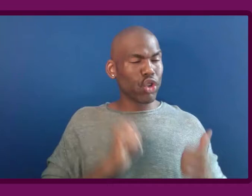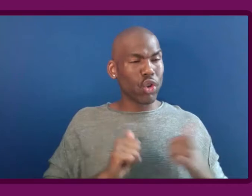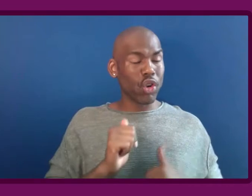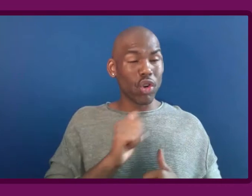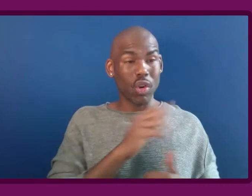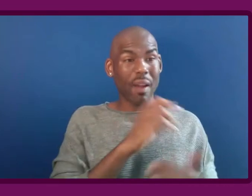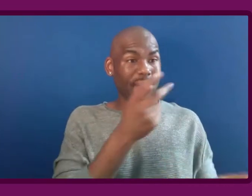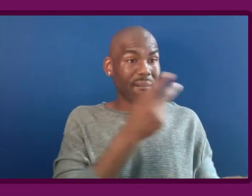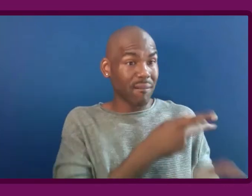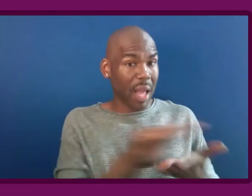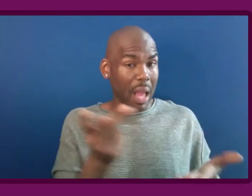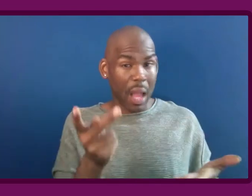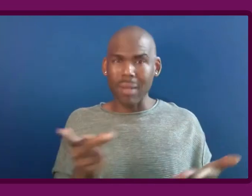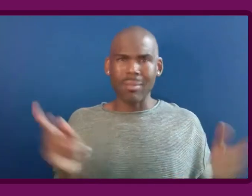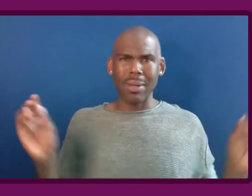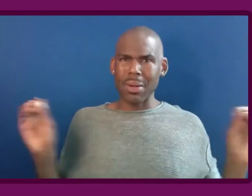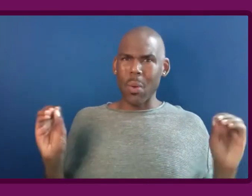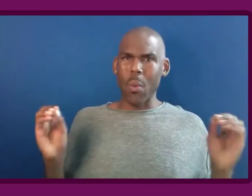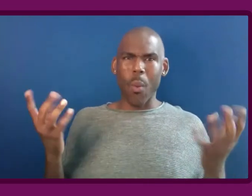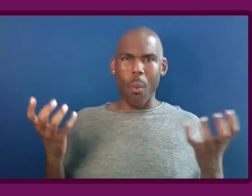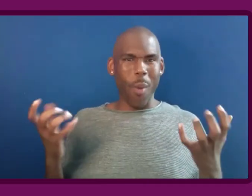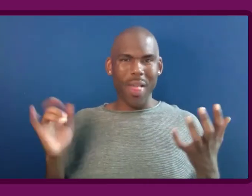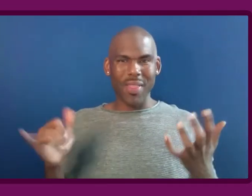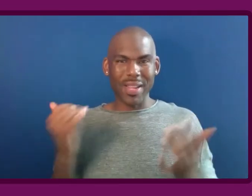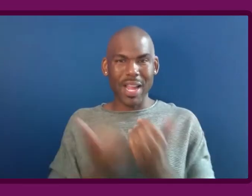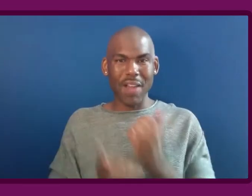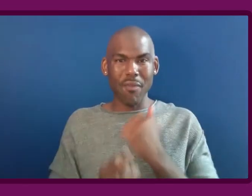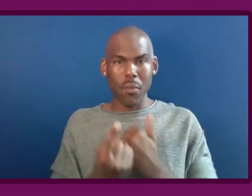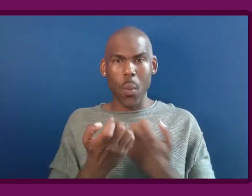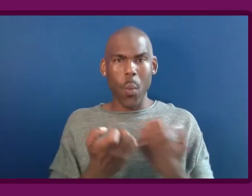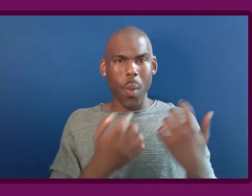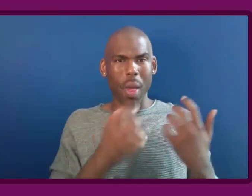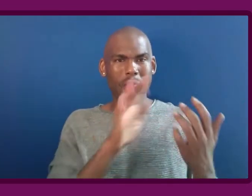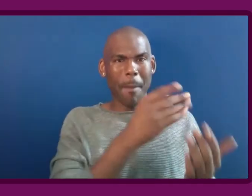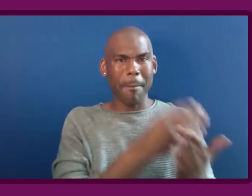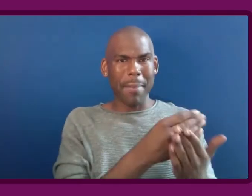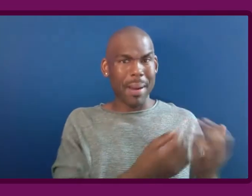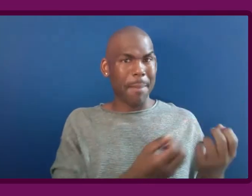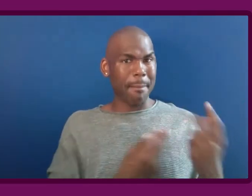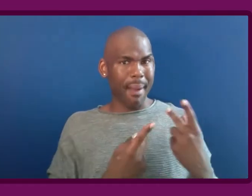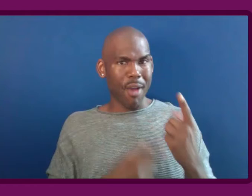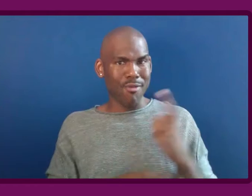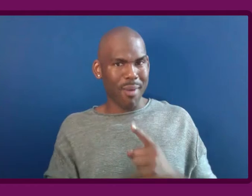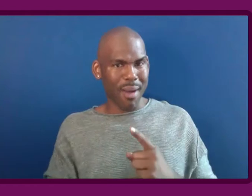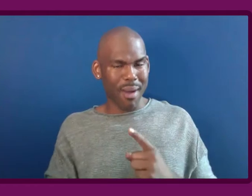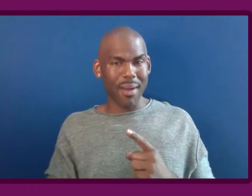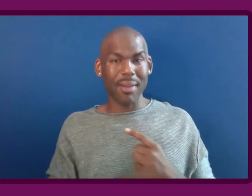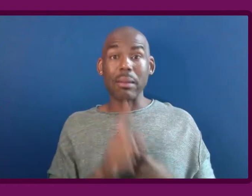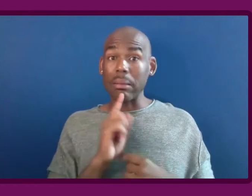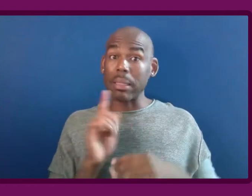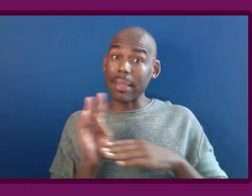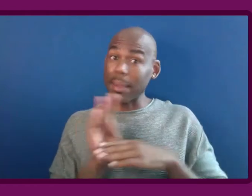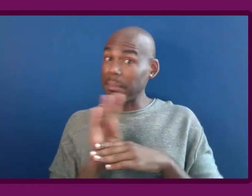show." And then fail? Nobody wants that. Everybody wants the return on the investment, because it's a